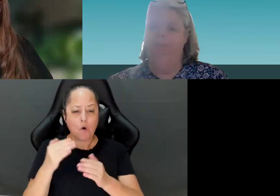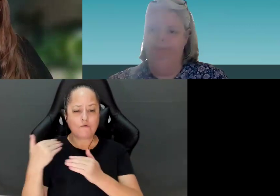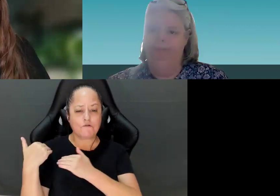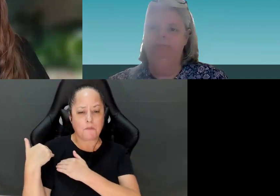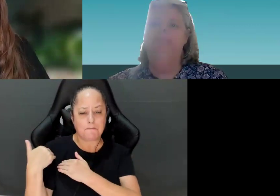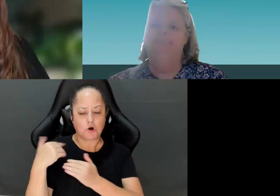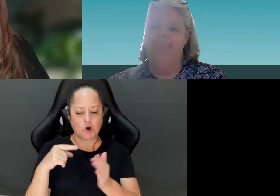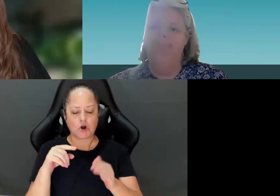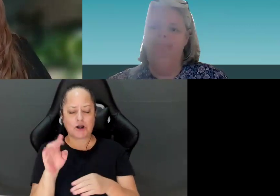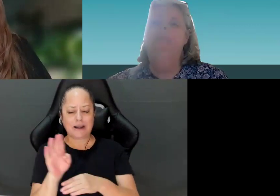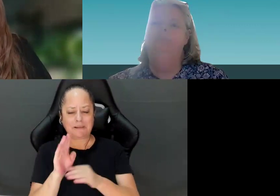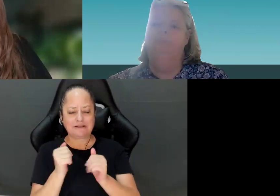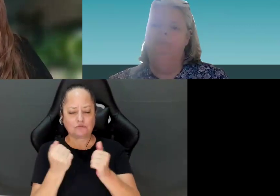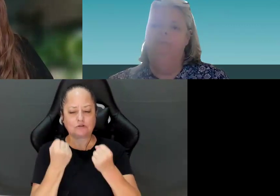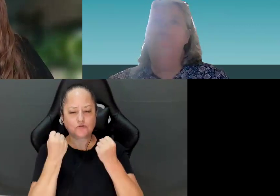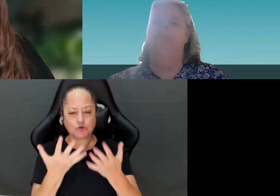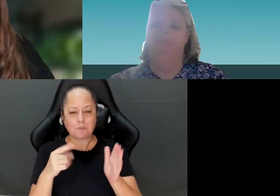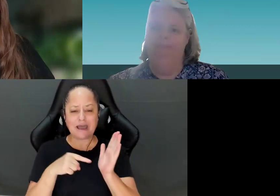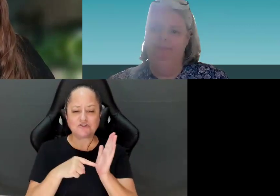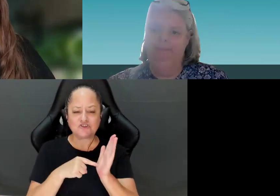with too much debt to be able to operate.